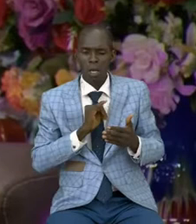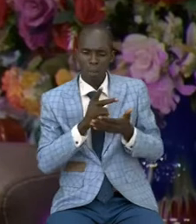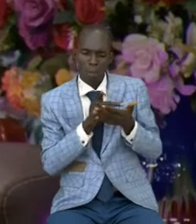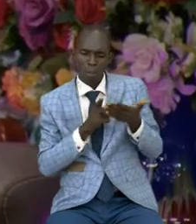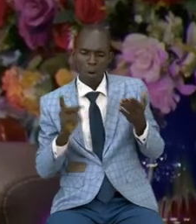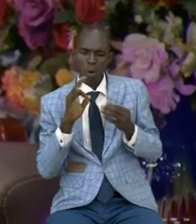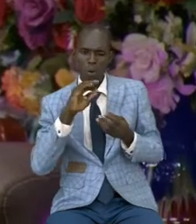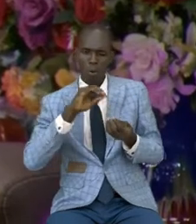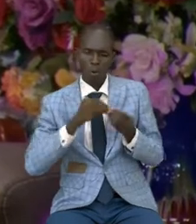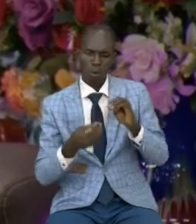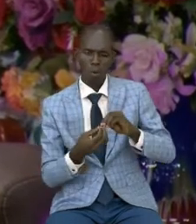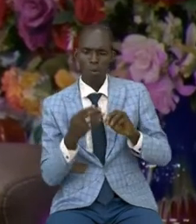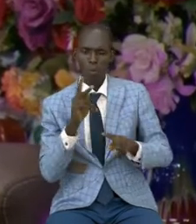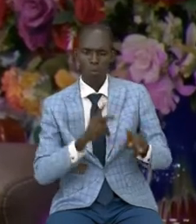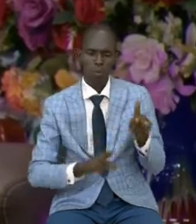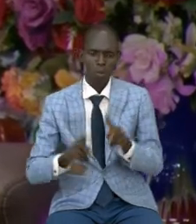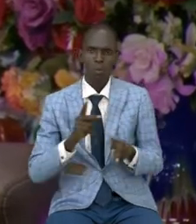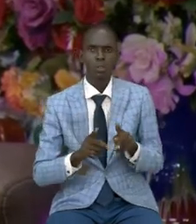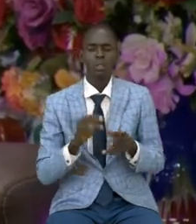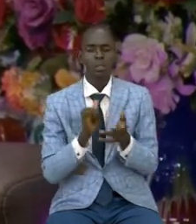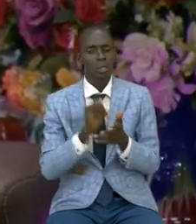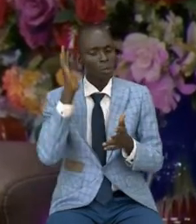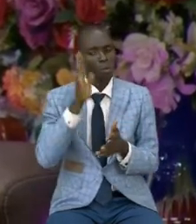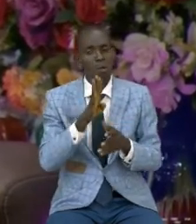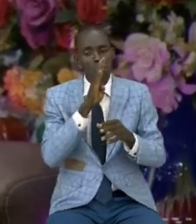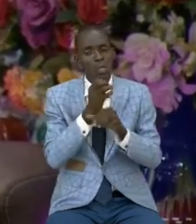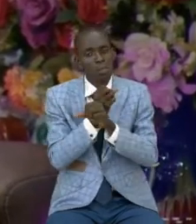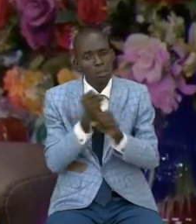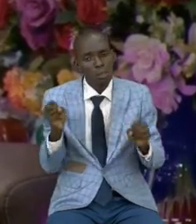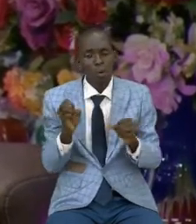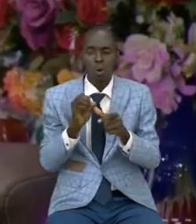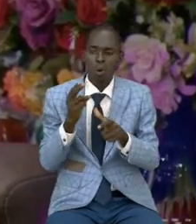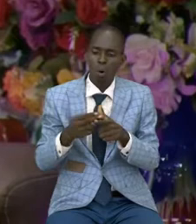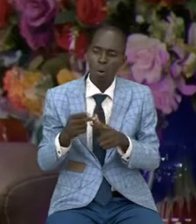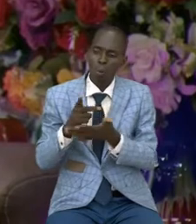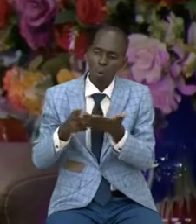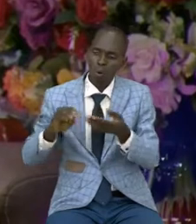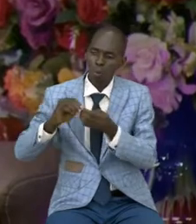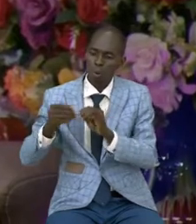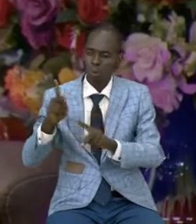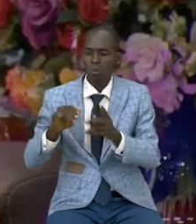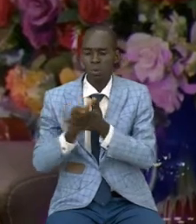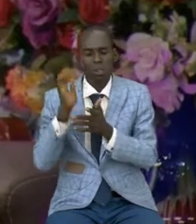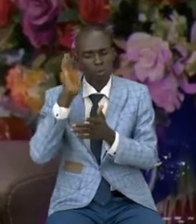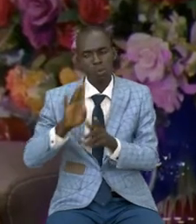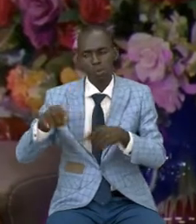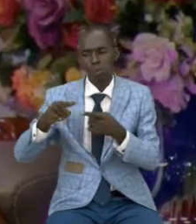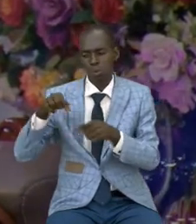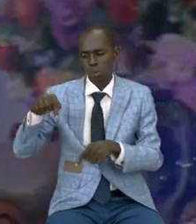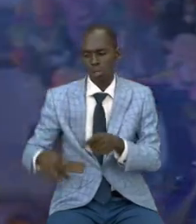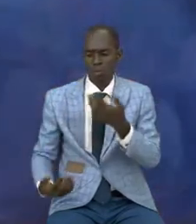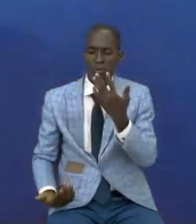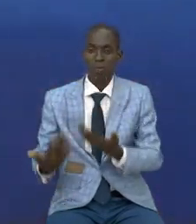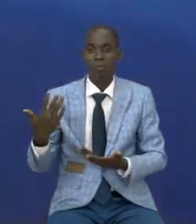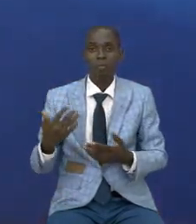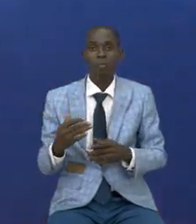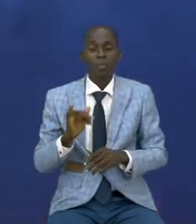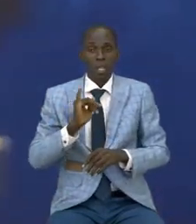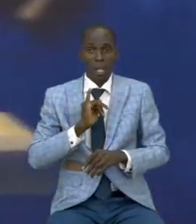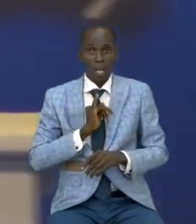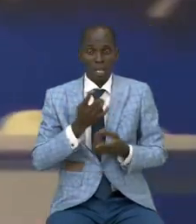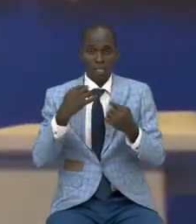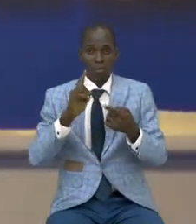appointed for salvation or appointed for the other side i came to tell you openly